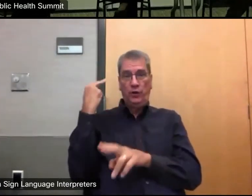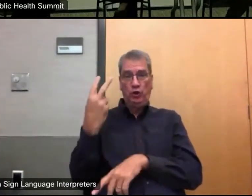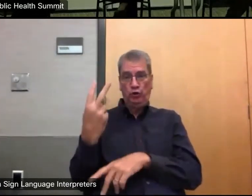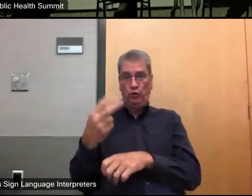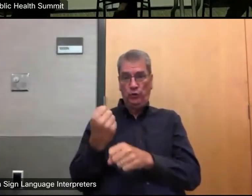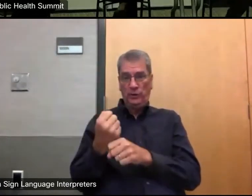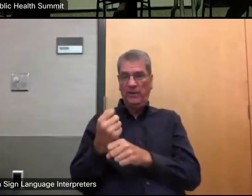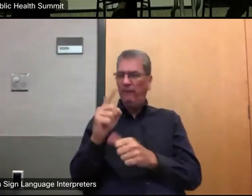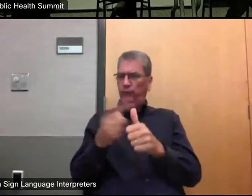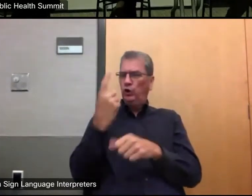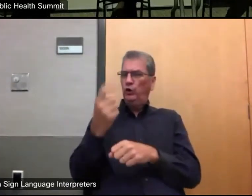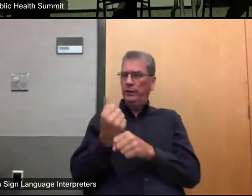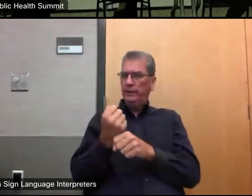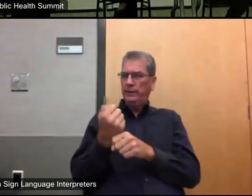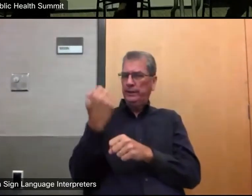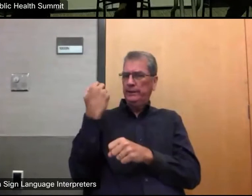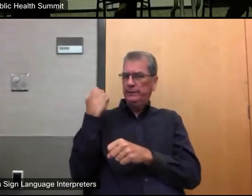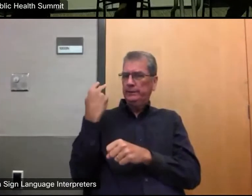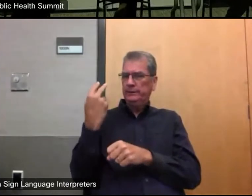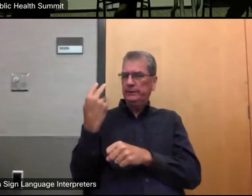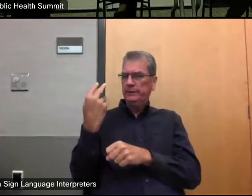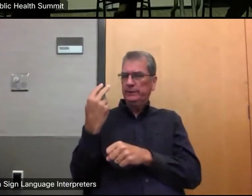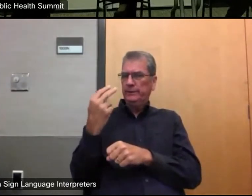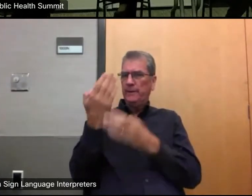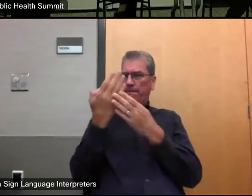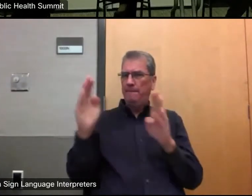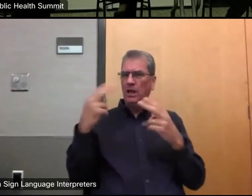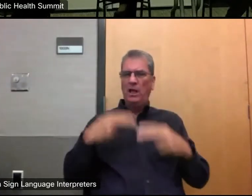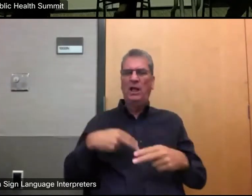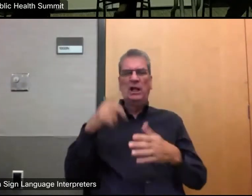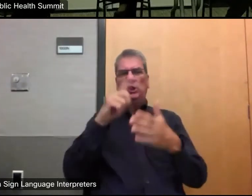I think it was in the same day sometimes like public health, Ivy criticized for communicating